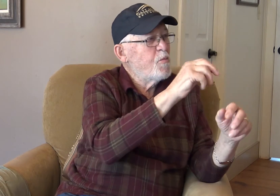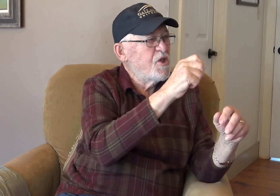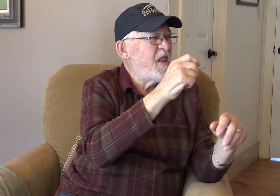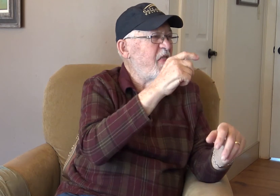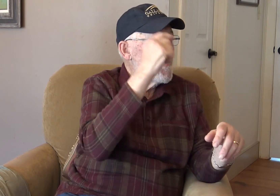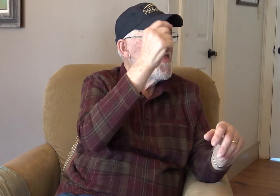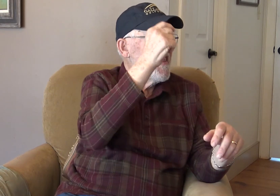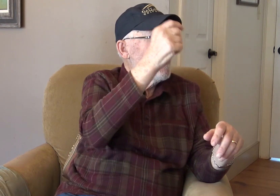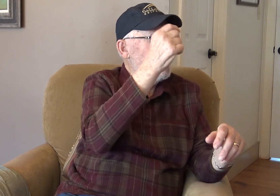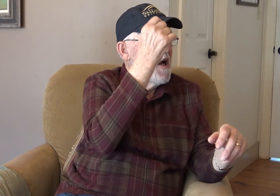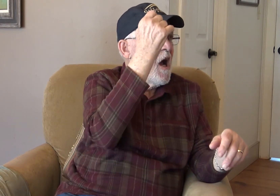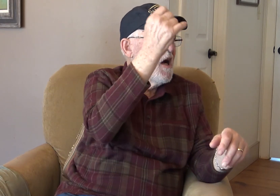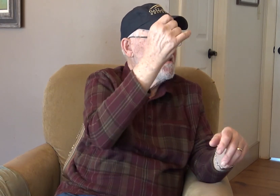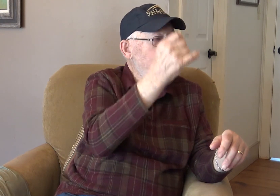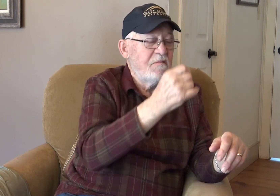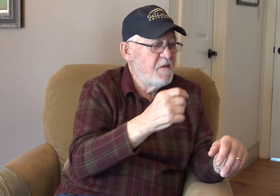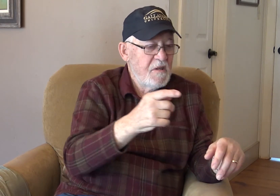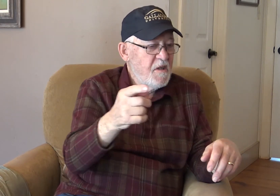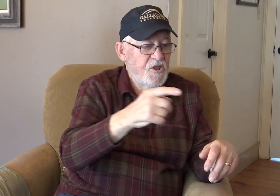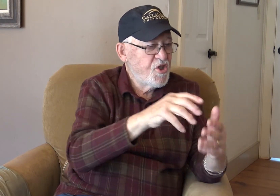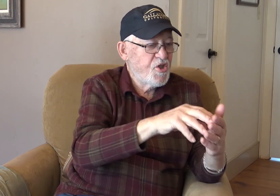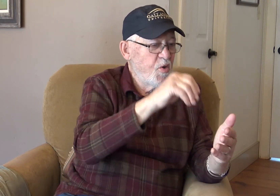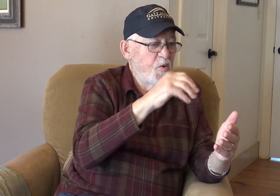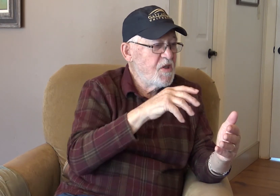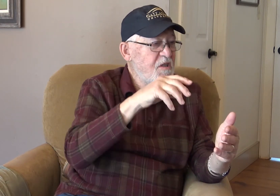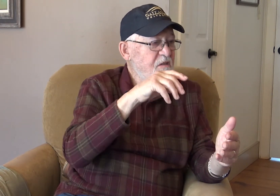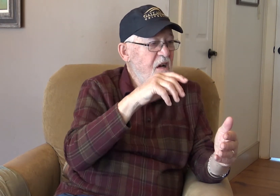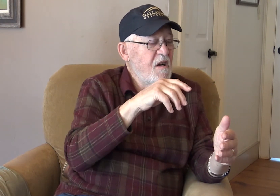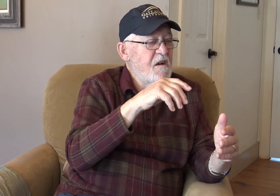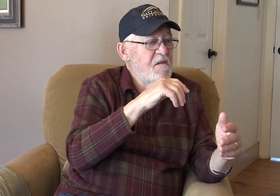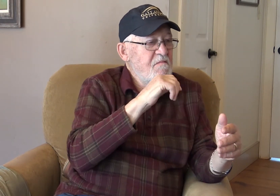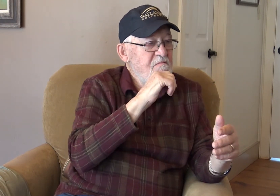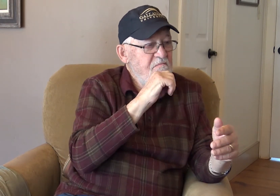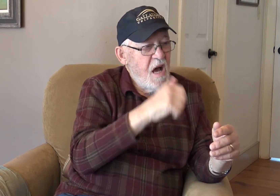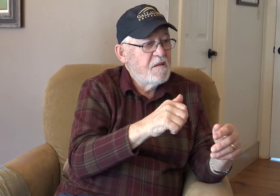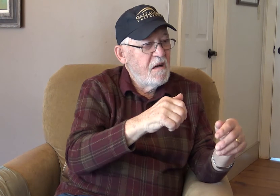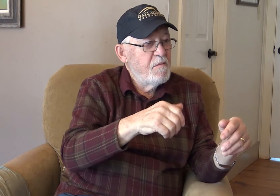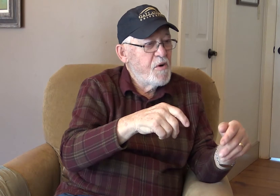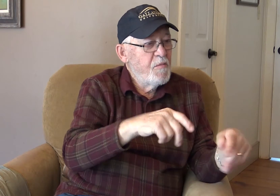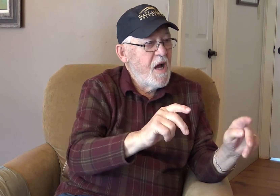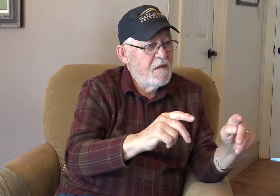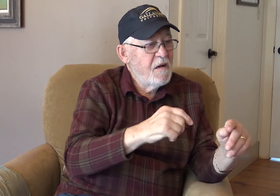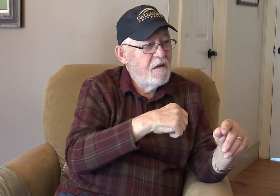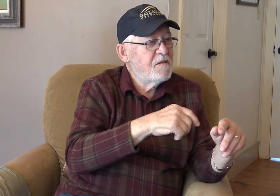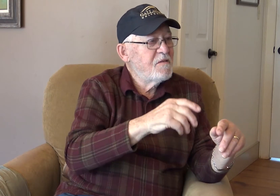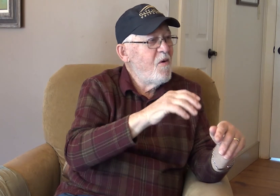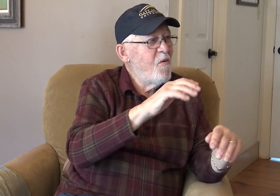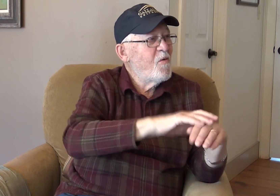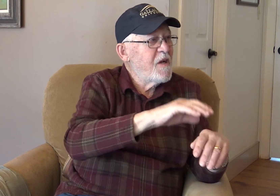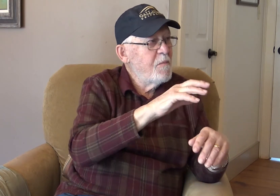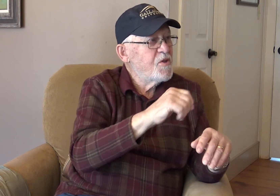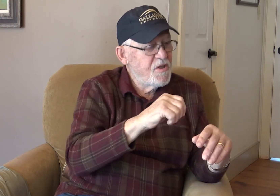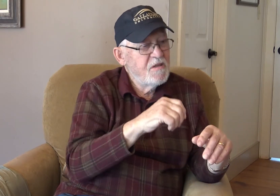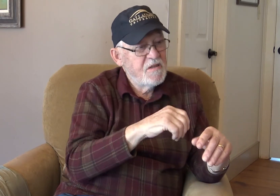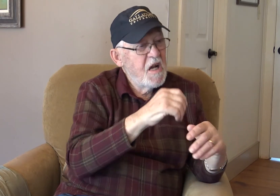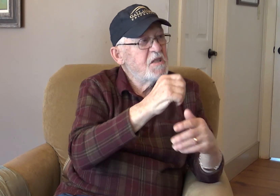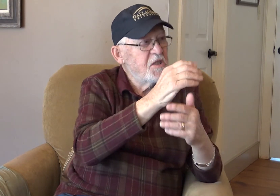That was the theory, or idea, that students did not permit us on campus.